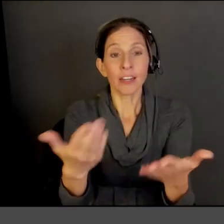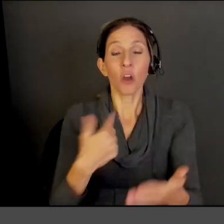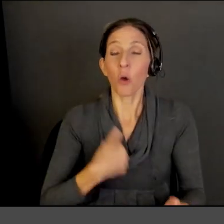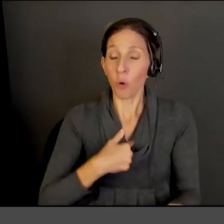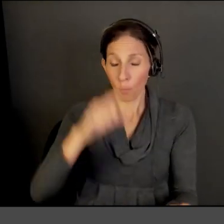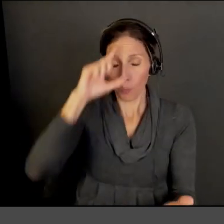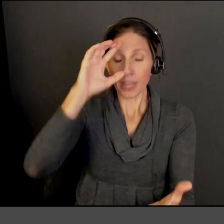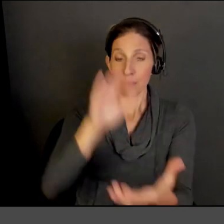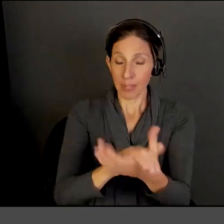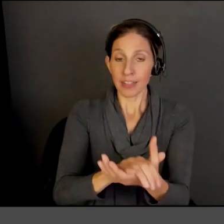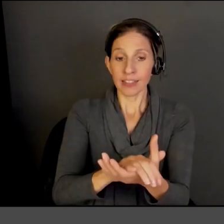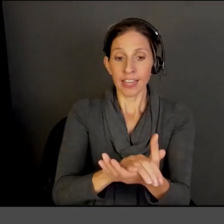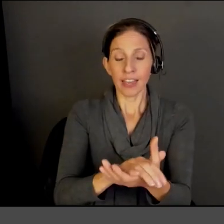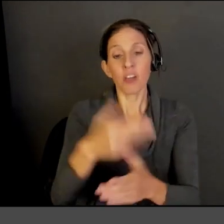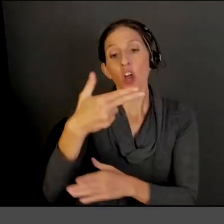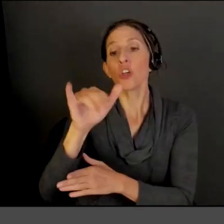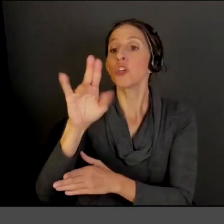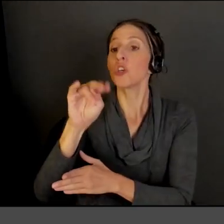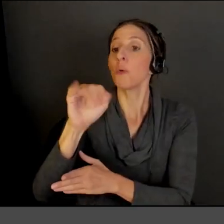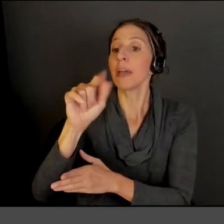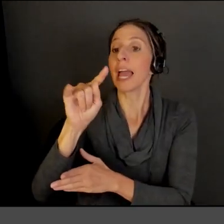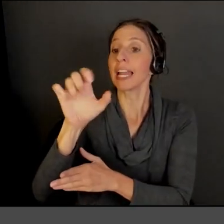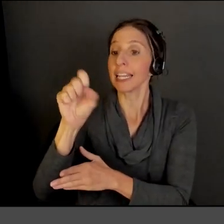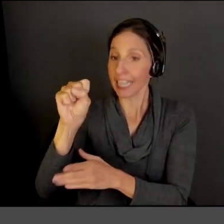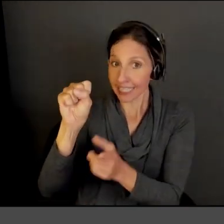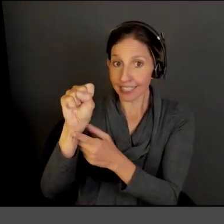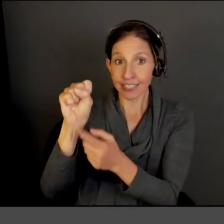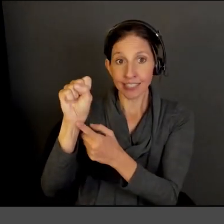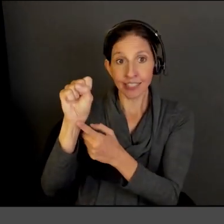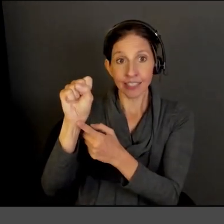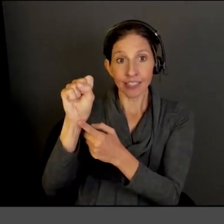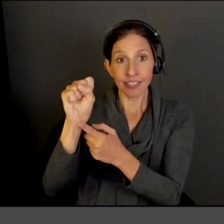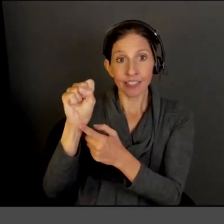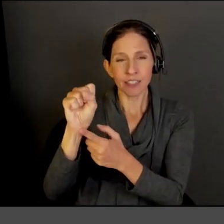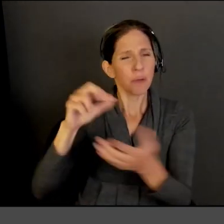WE MEAN THE STUDY OF WHAT IT IS TO BE HUMAN, RIGHT?